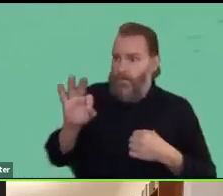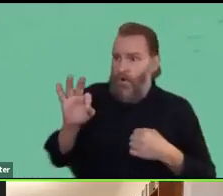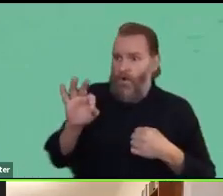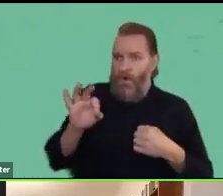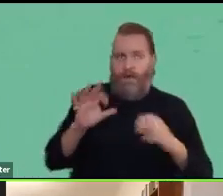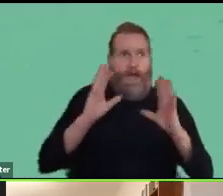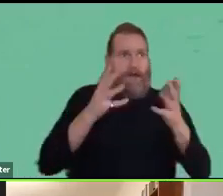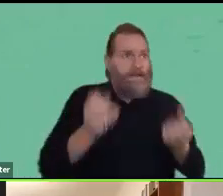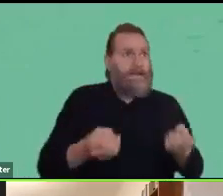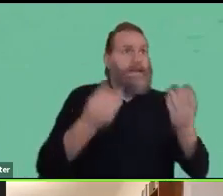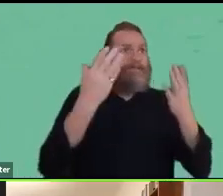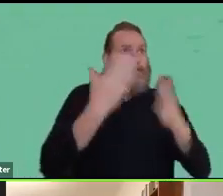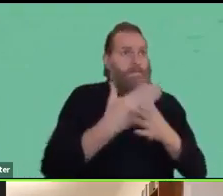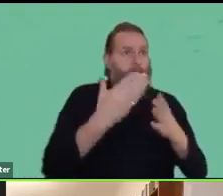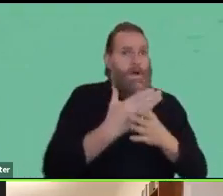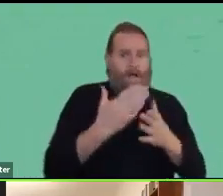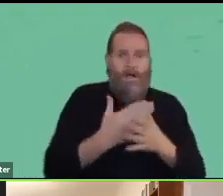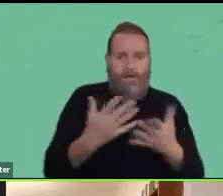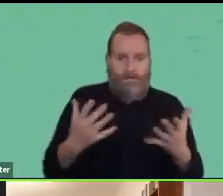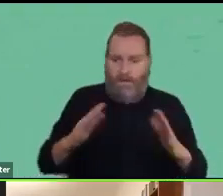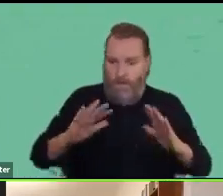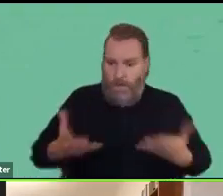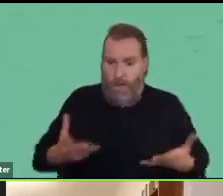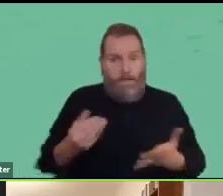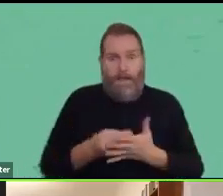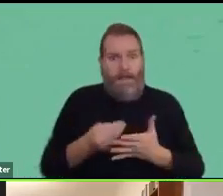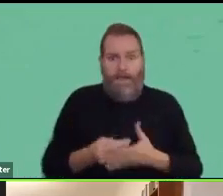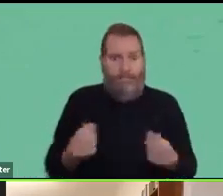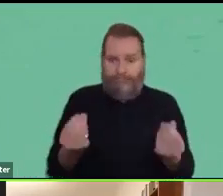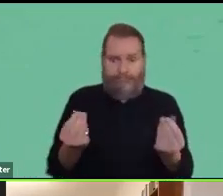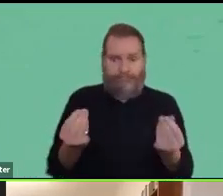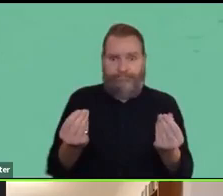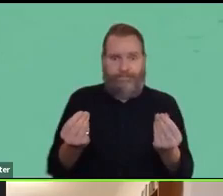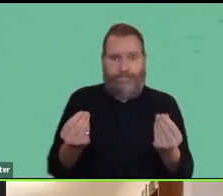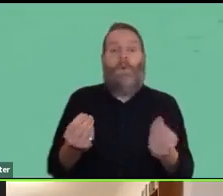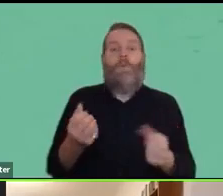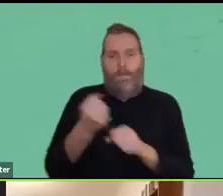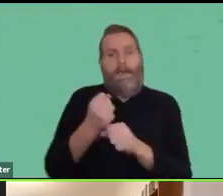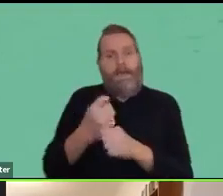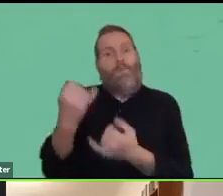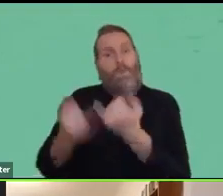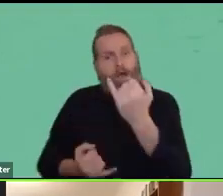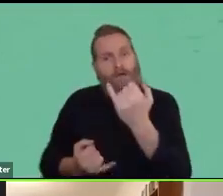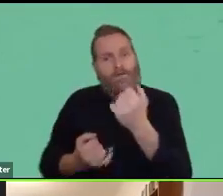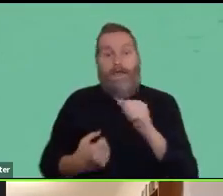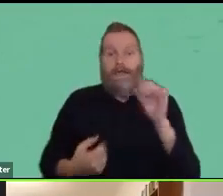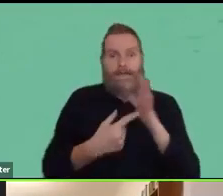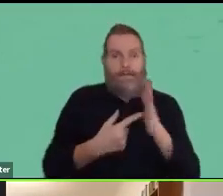no disposable income to spend will actually make things worse in the in the private sector Fran so